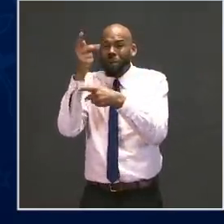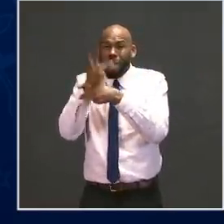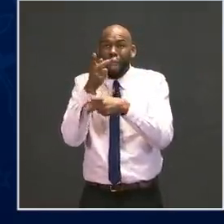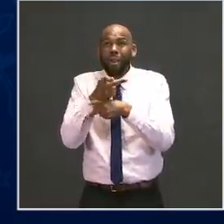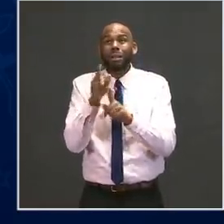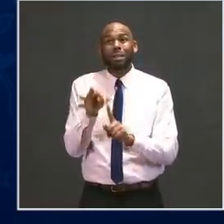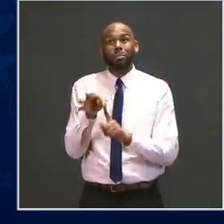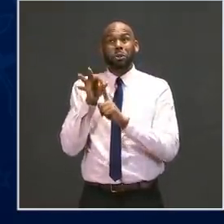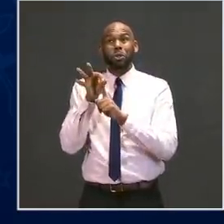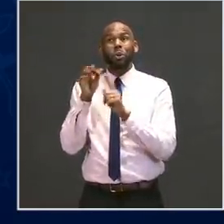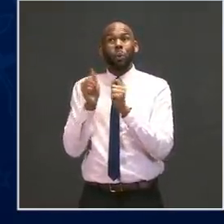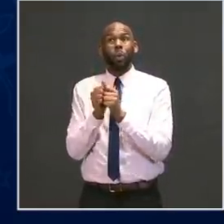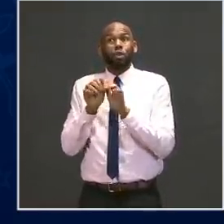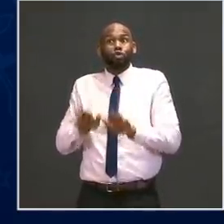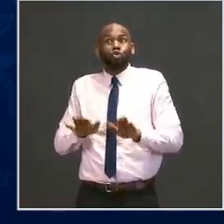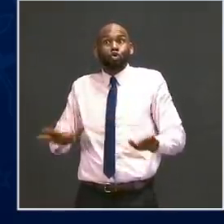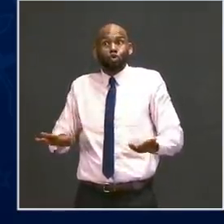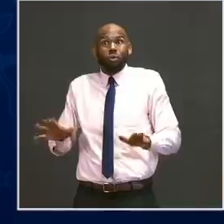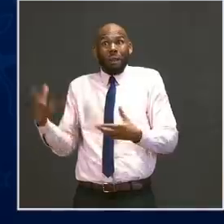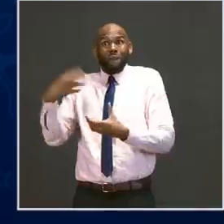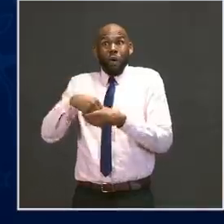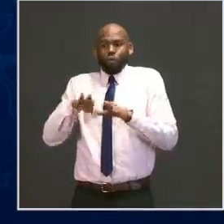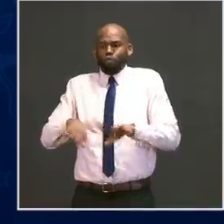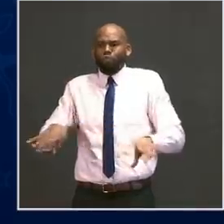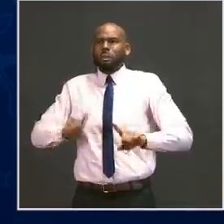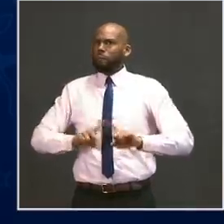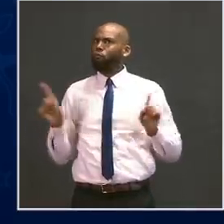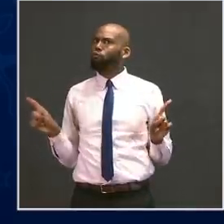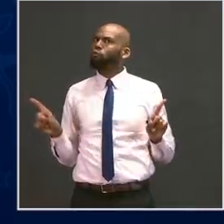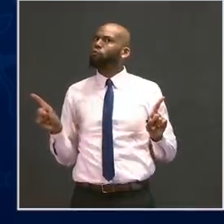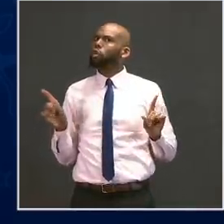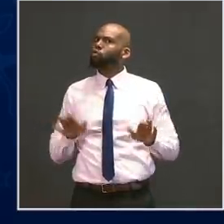that is a different circumstance and certainly one that we handle carefully,